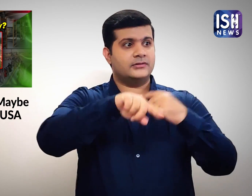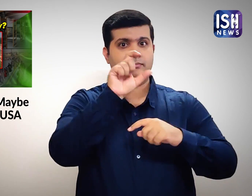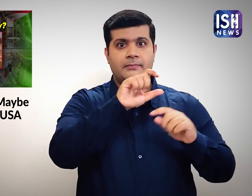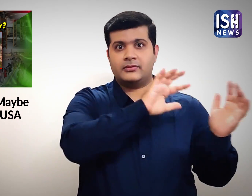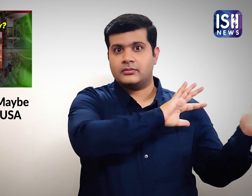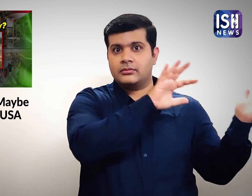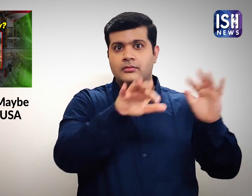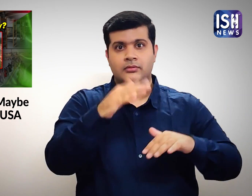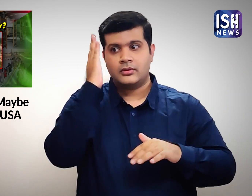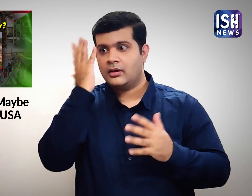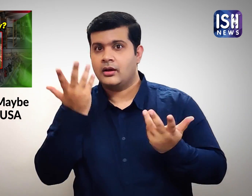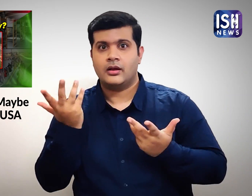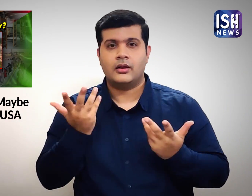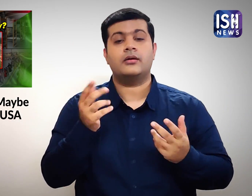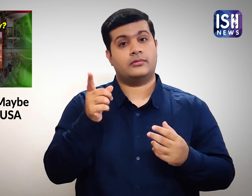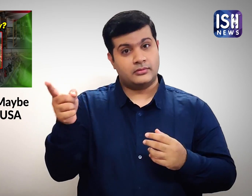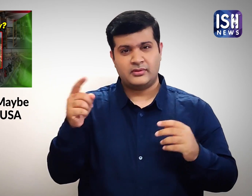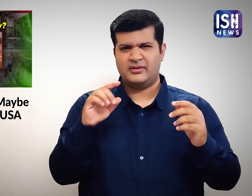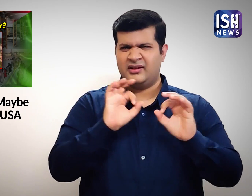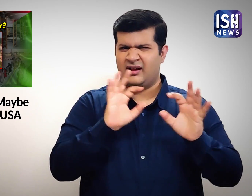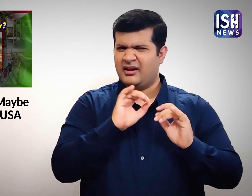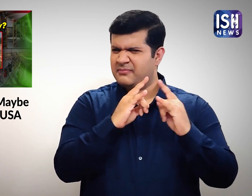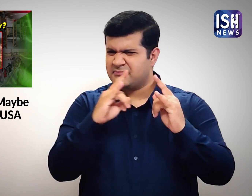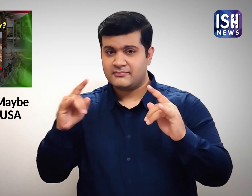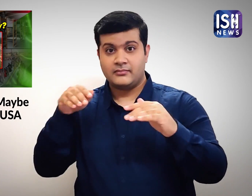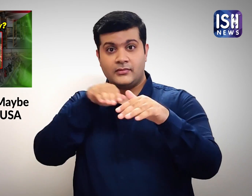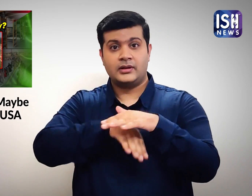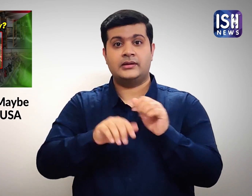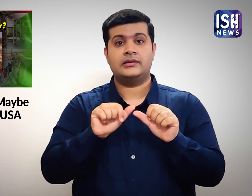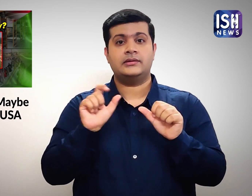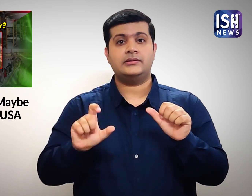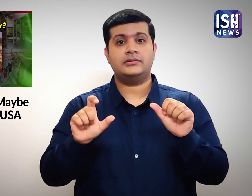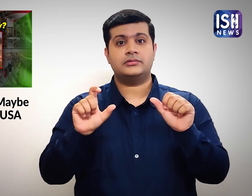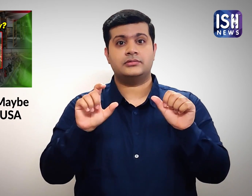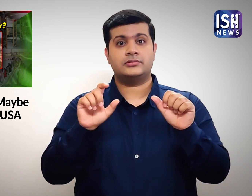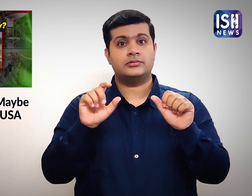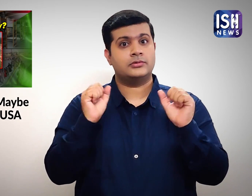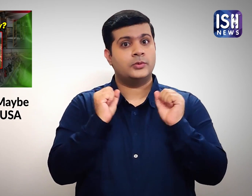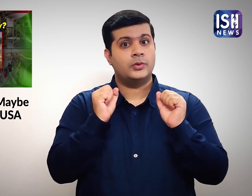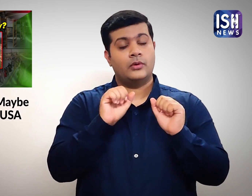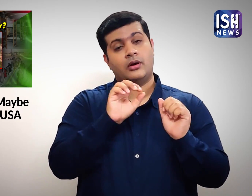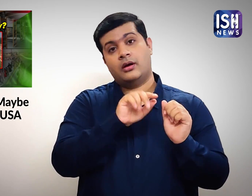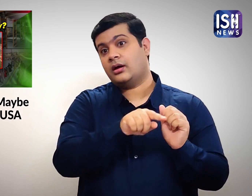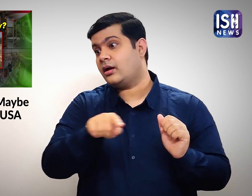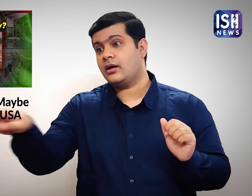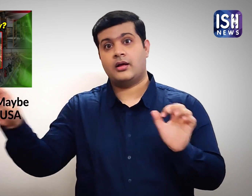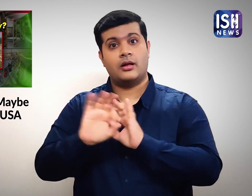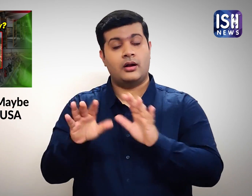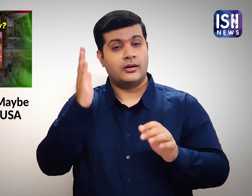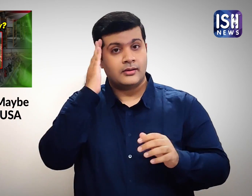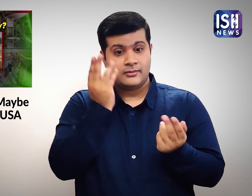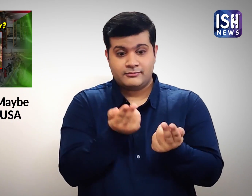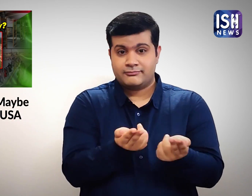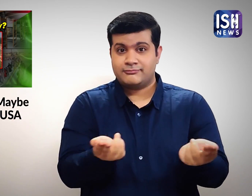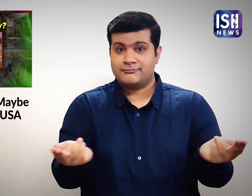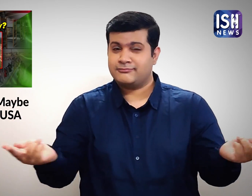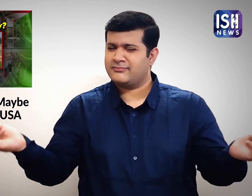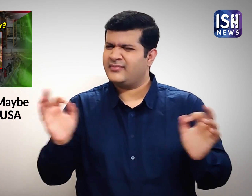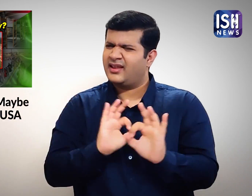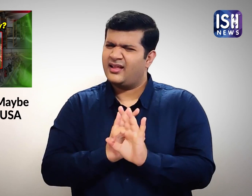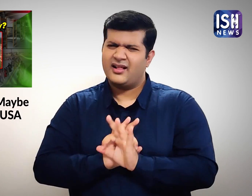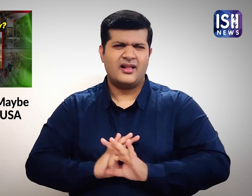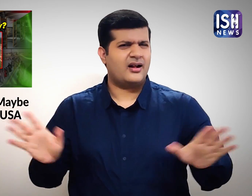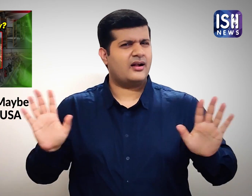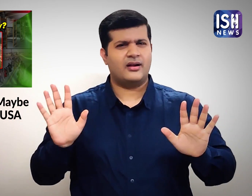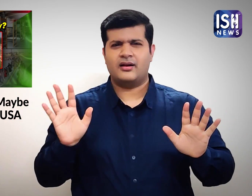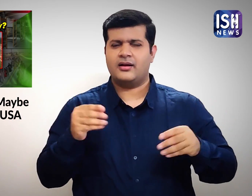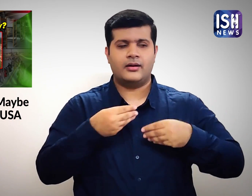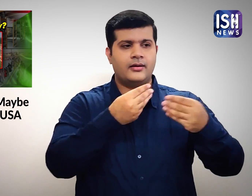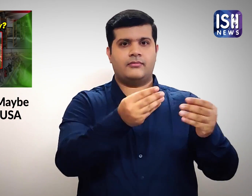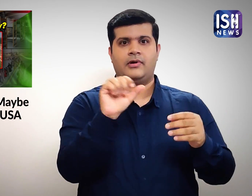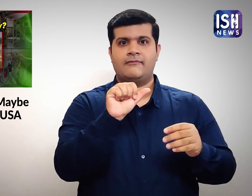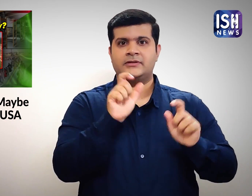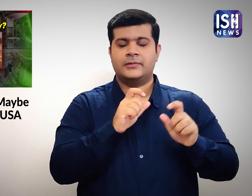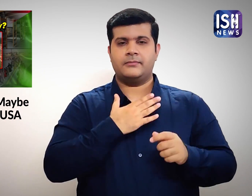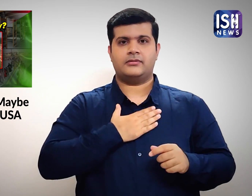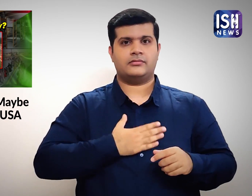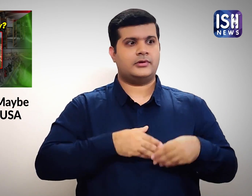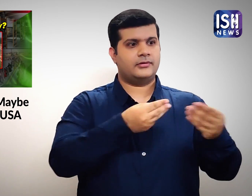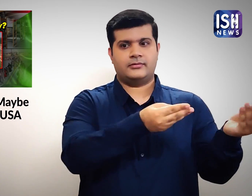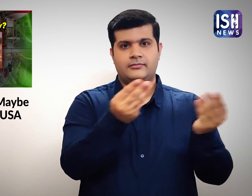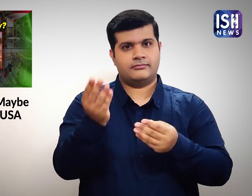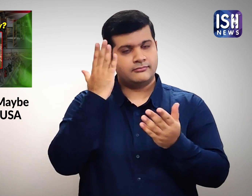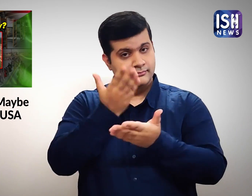They setup air-conditioned tents used as dormitories to ensure a comfortable stay for the refugees.